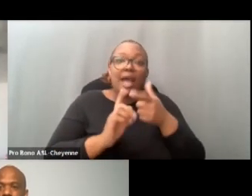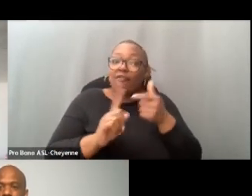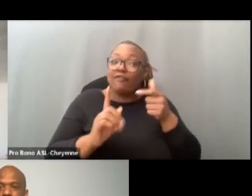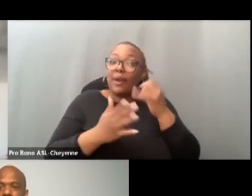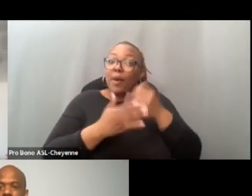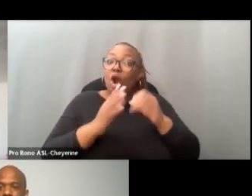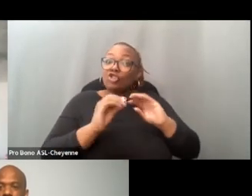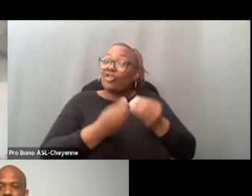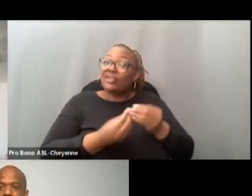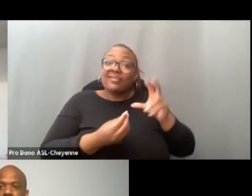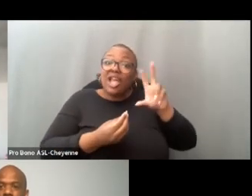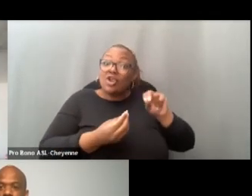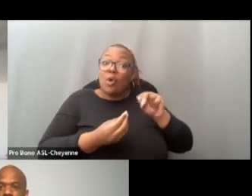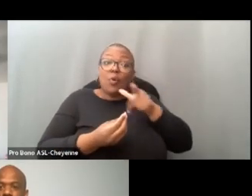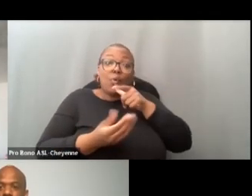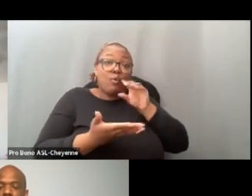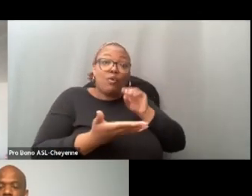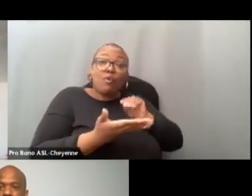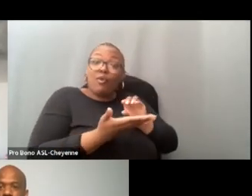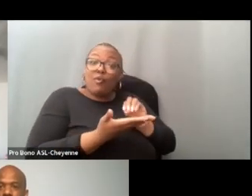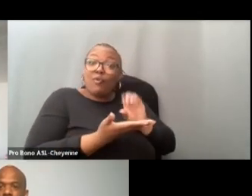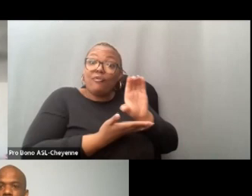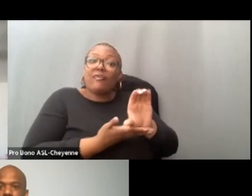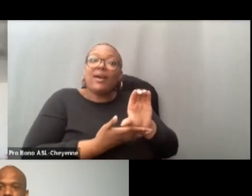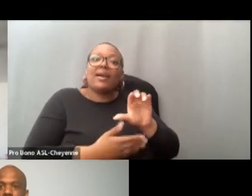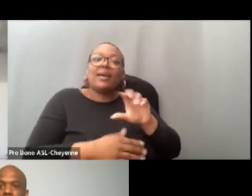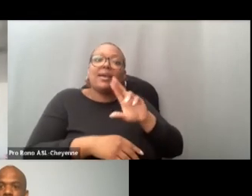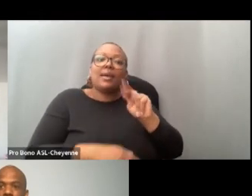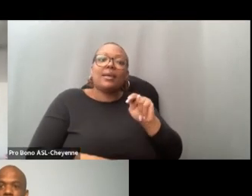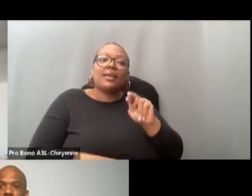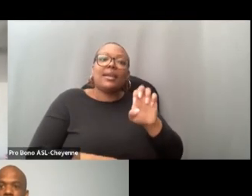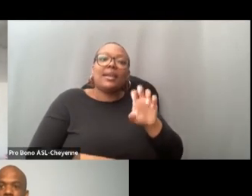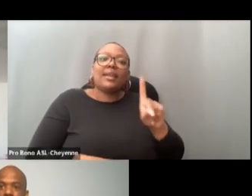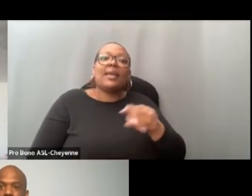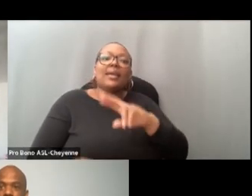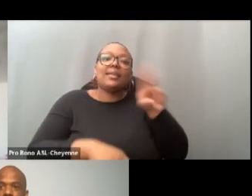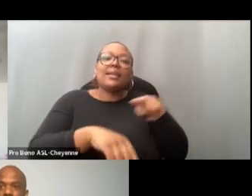it's funded by NED, the National Endowment for Democracy.